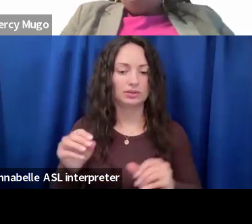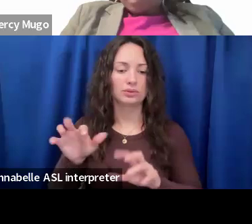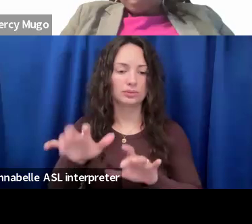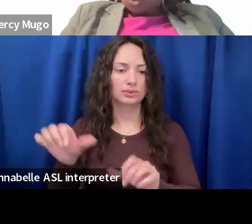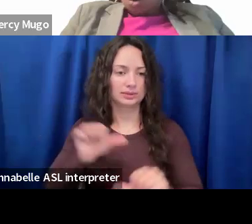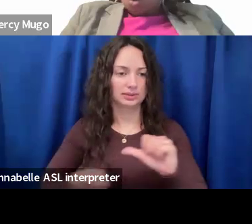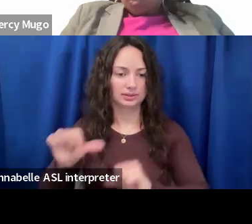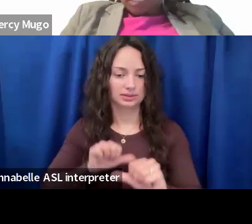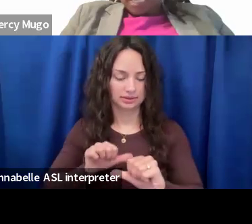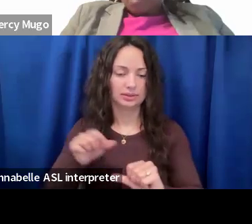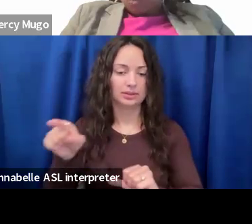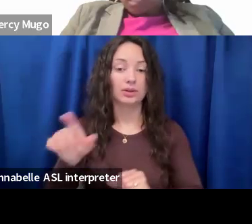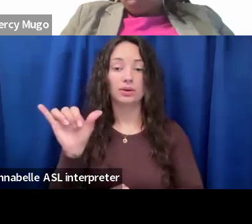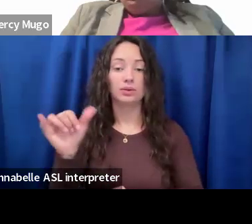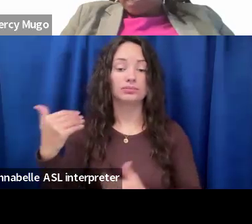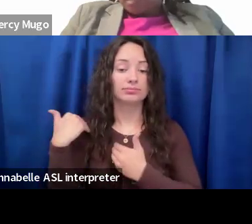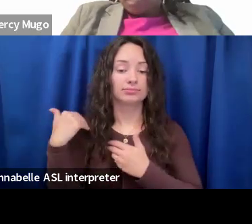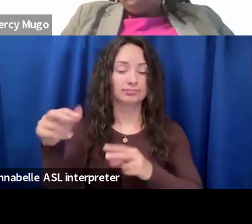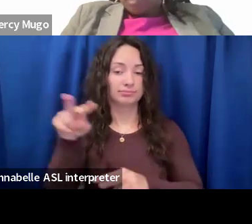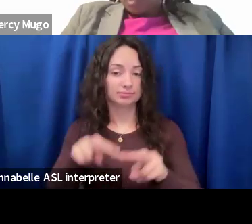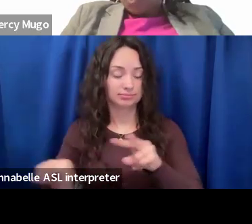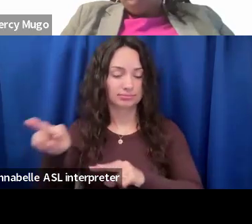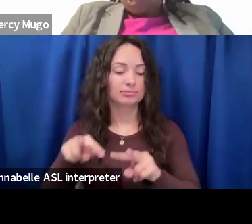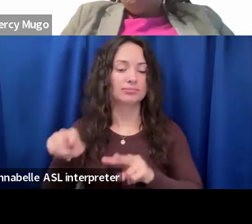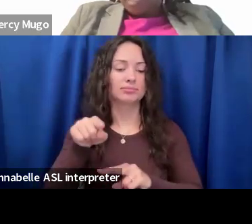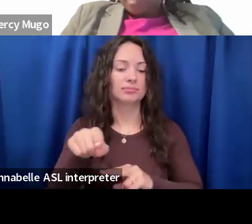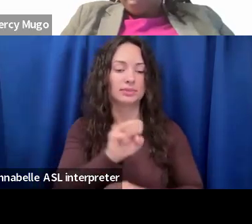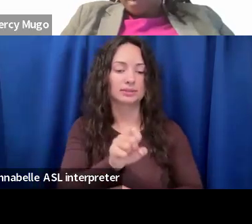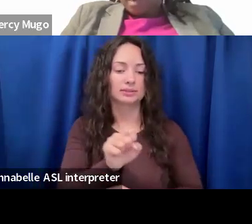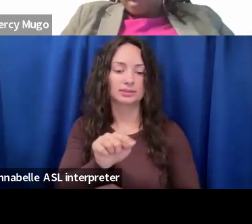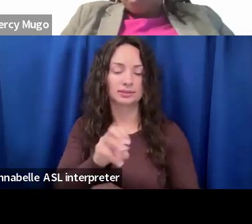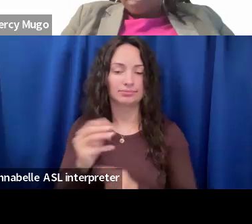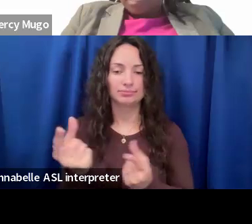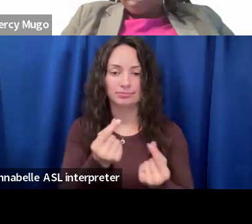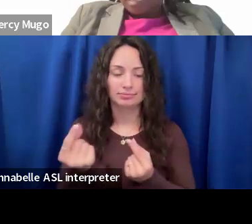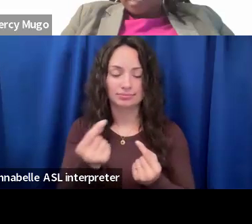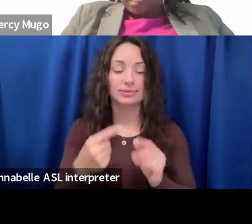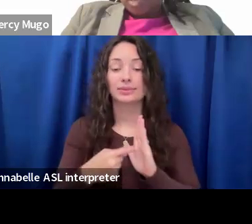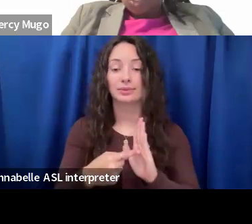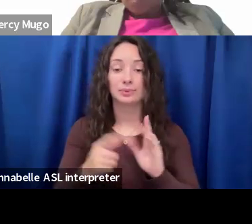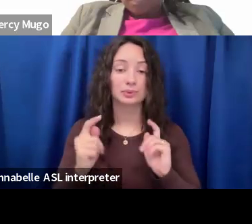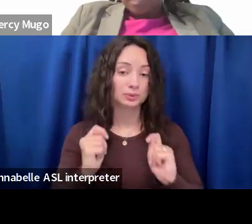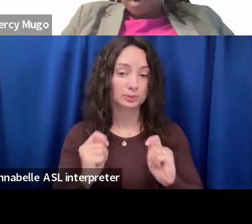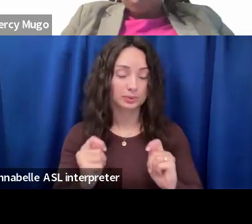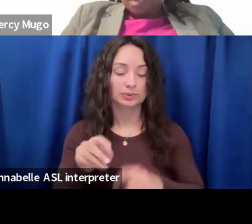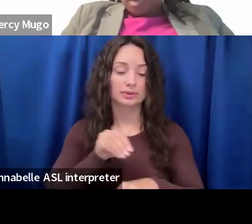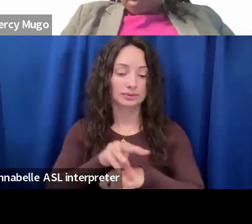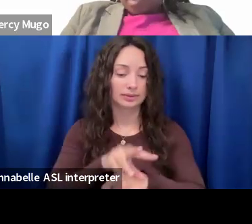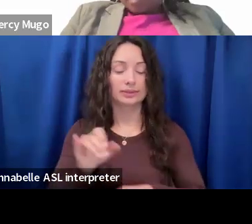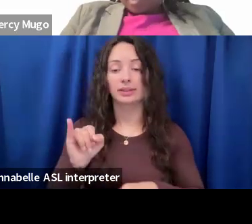He oversees all STEM student activities including tutoring, advising, internship, and clubs. He has